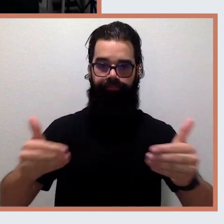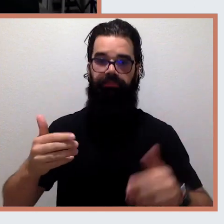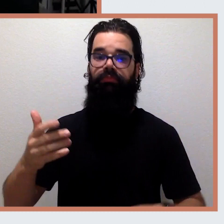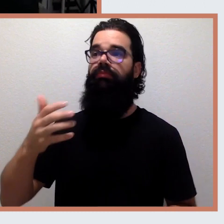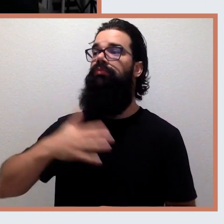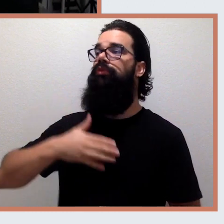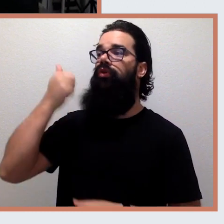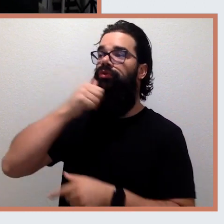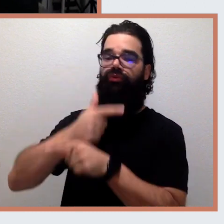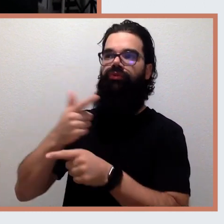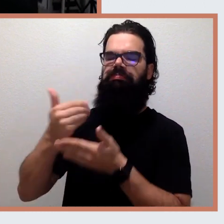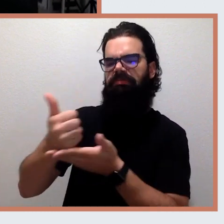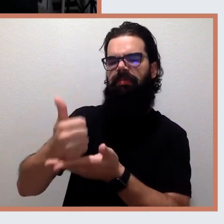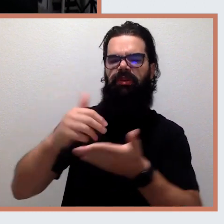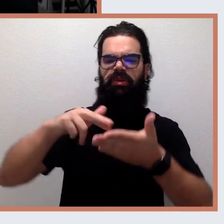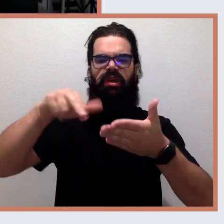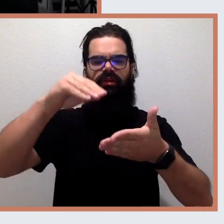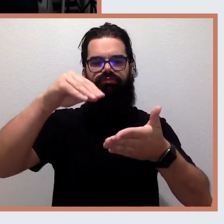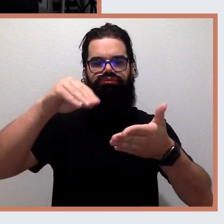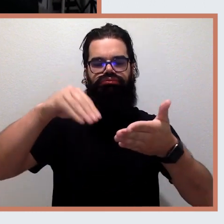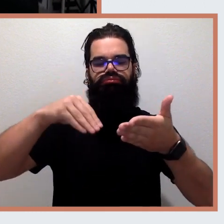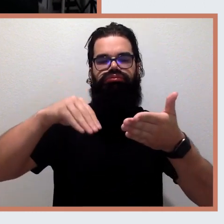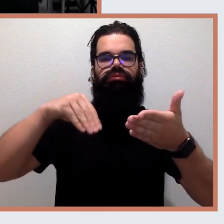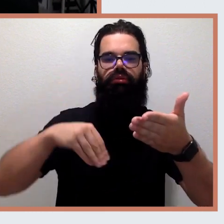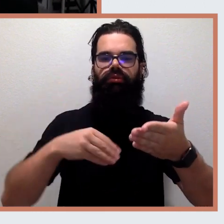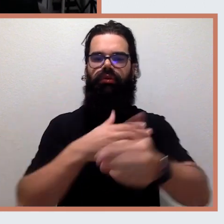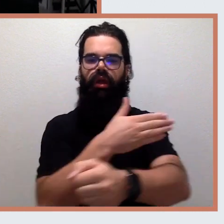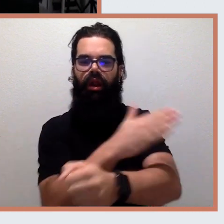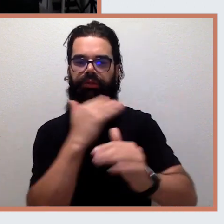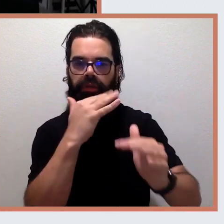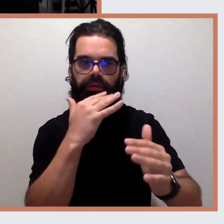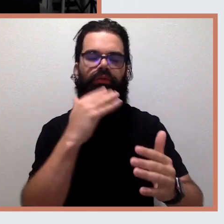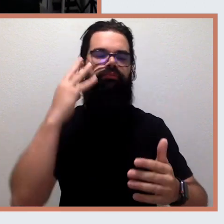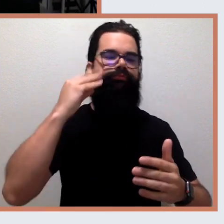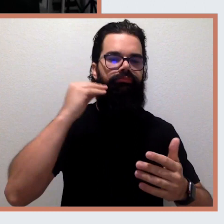My older sister helped me type up this resume of a little musical theater and theater experience